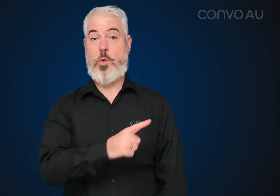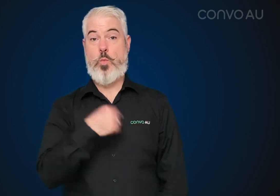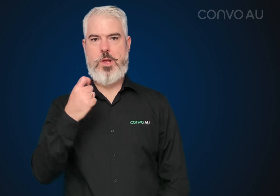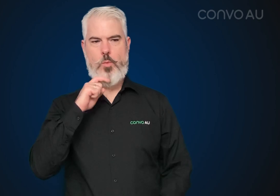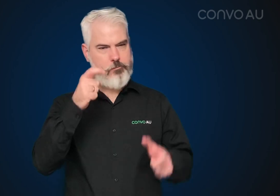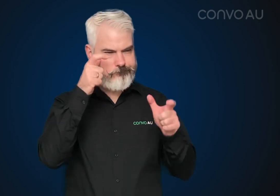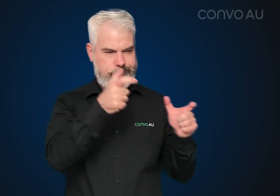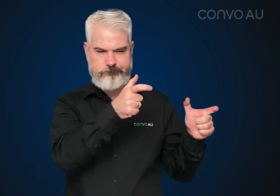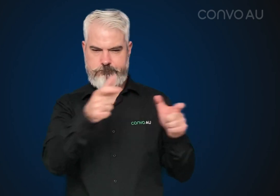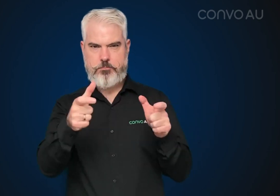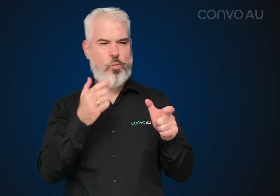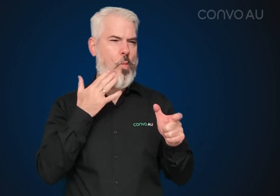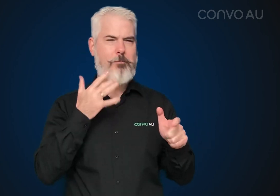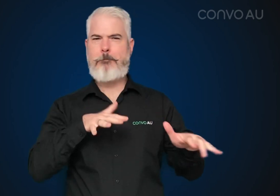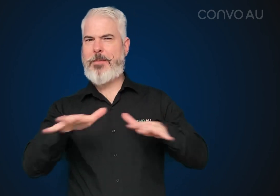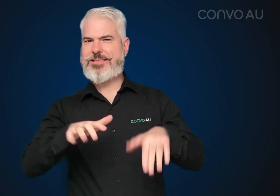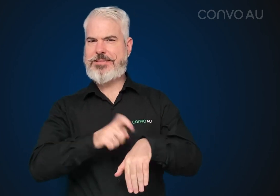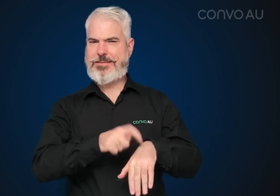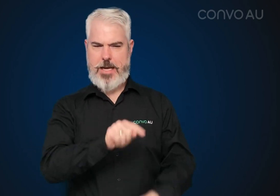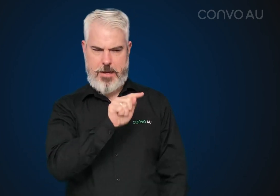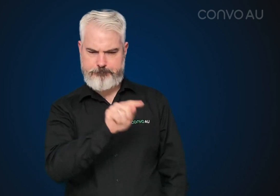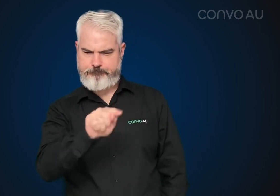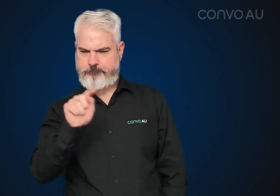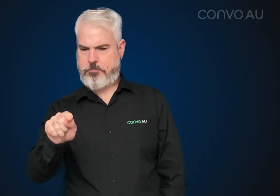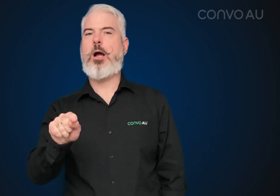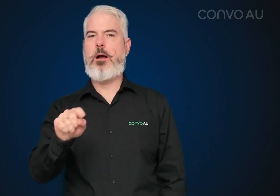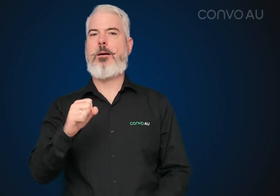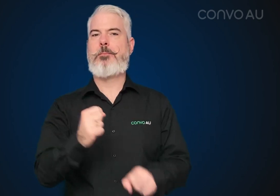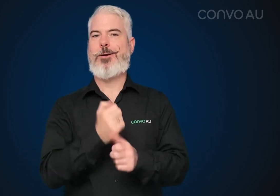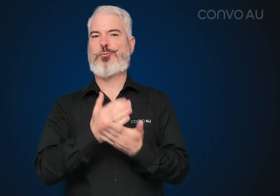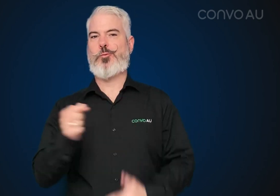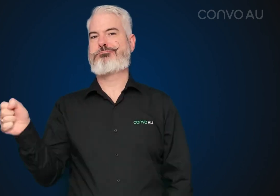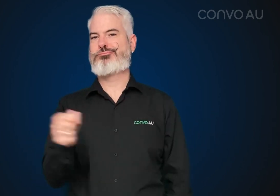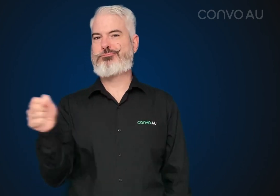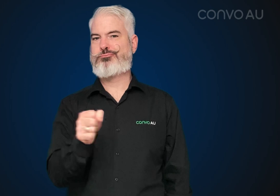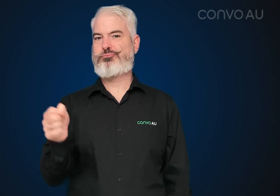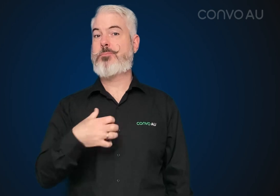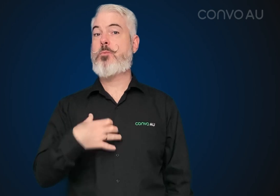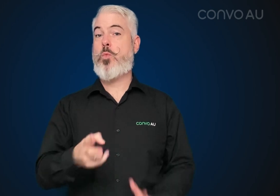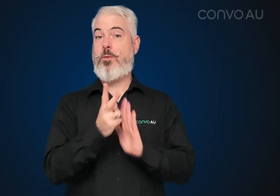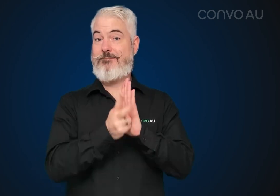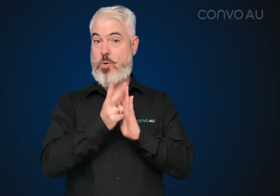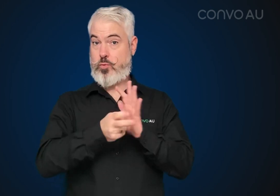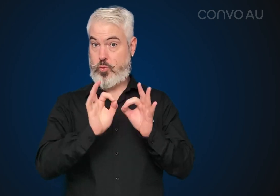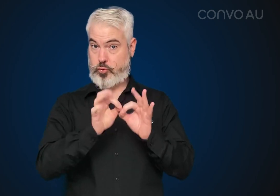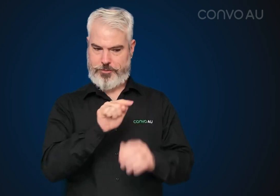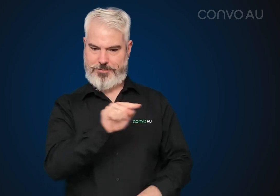We will check when our busy times are during the week and make sure we provide enough Video Interpreters